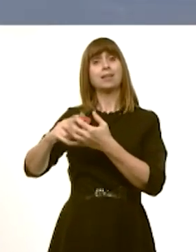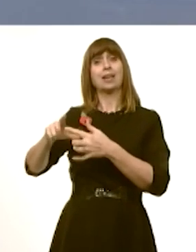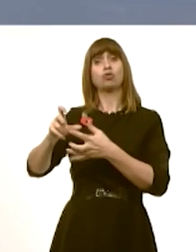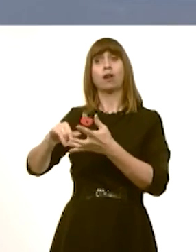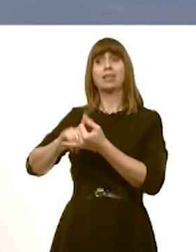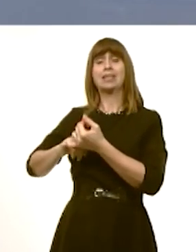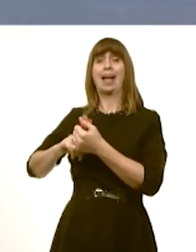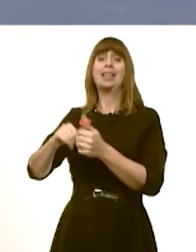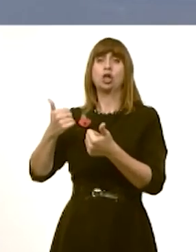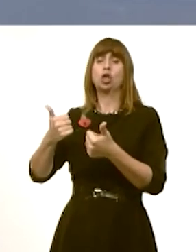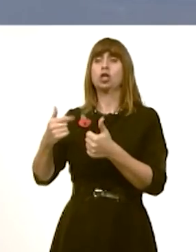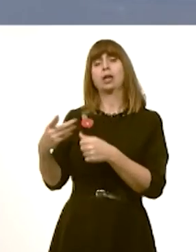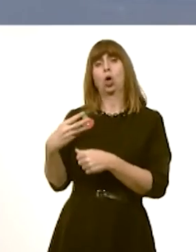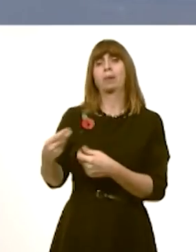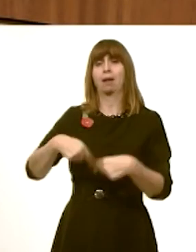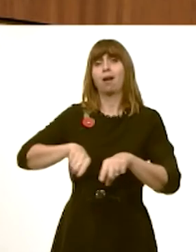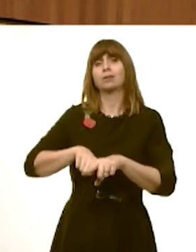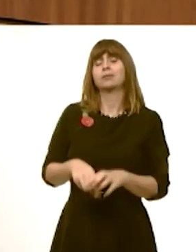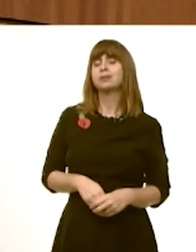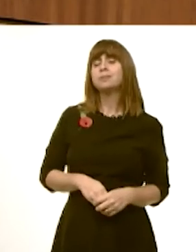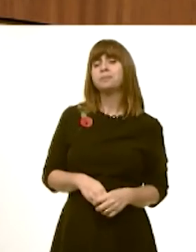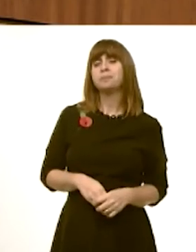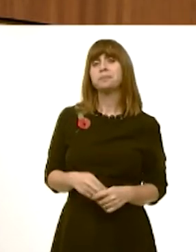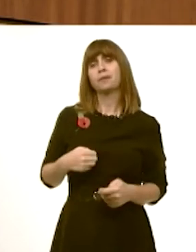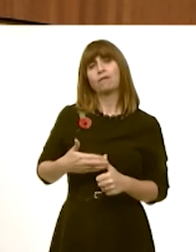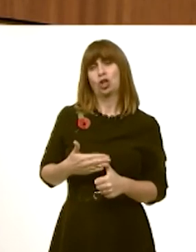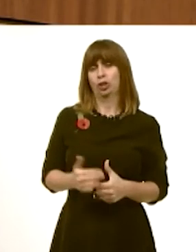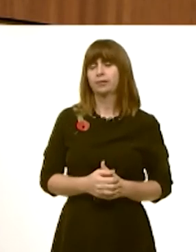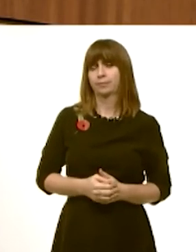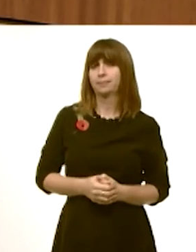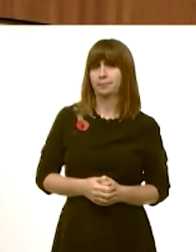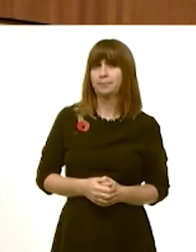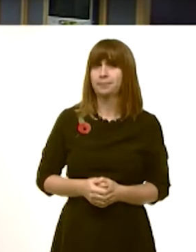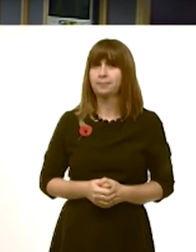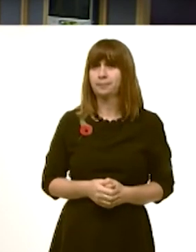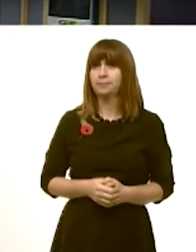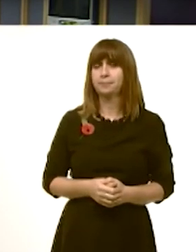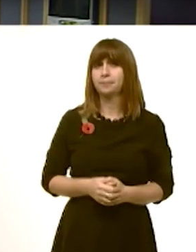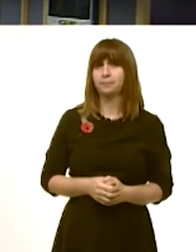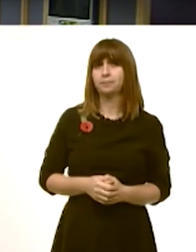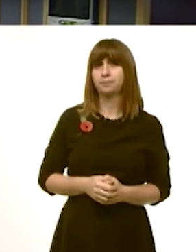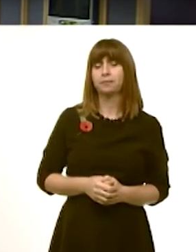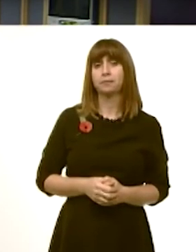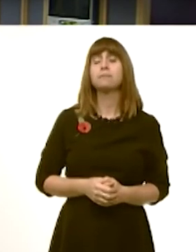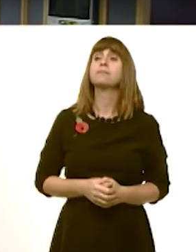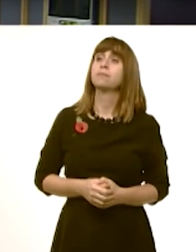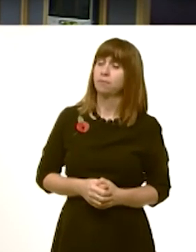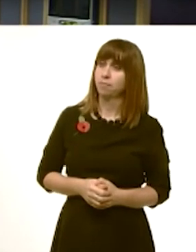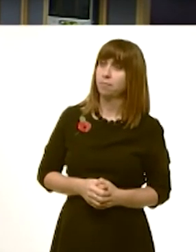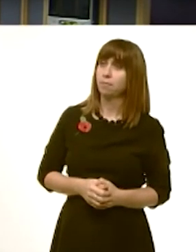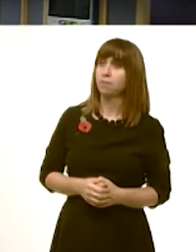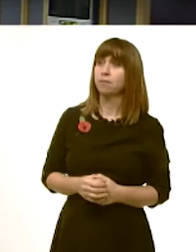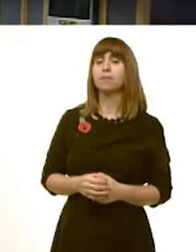Rhun ap Iorwerth: Maeír rheilffordd, wrth gwrs, yn rhan bwysig iawn oír cysylltiad ar draws ffiniau.